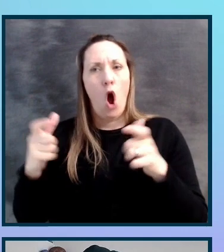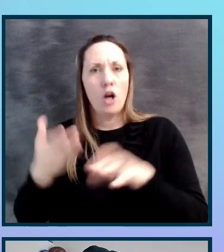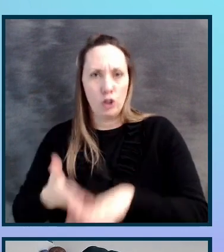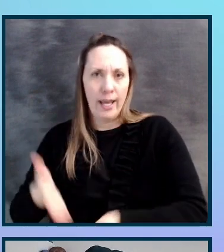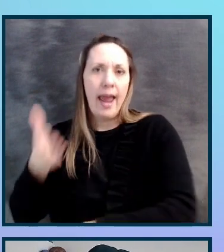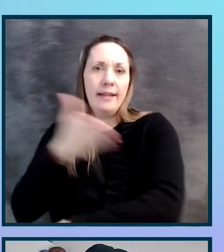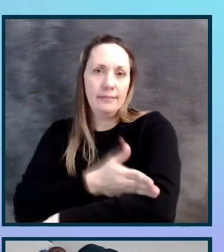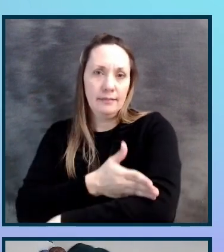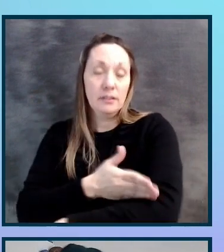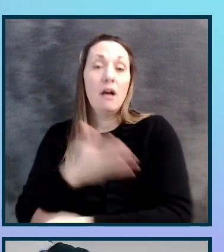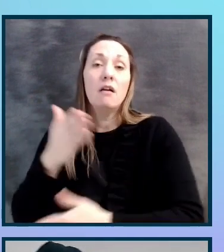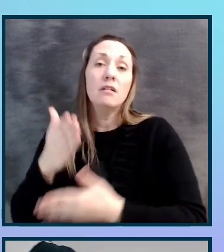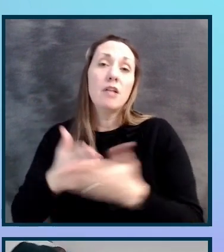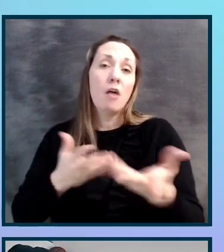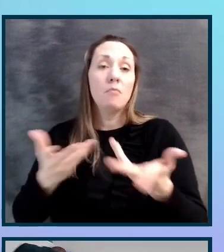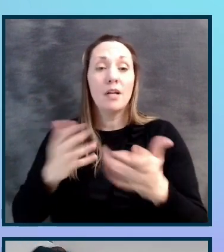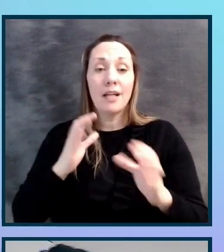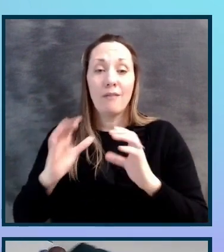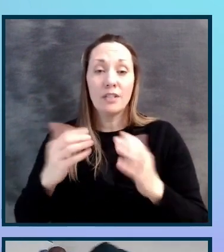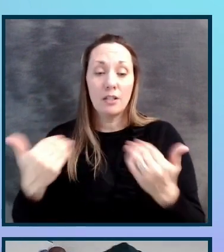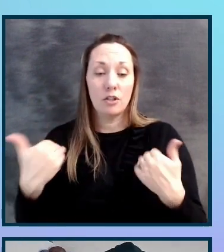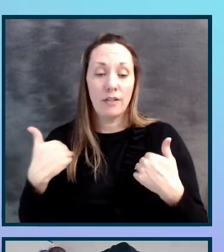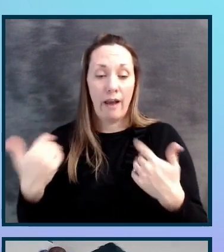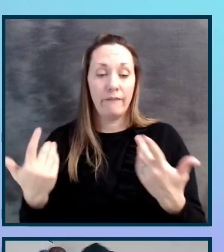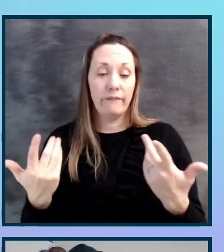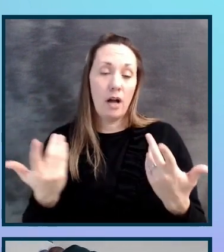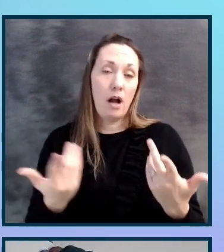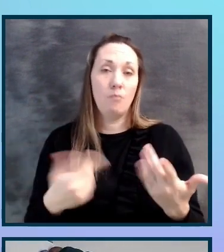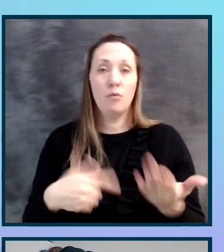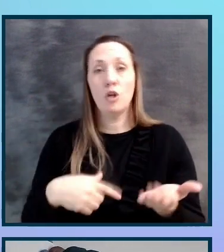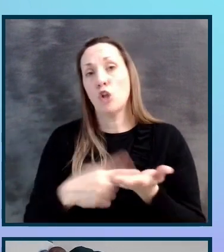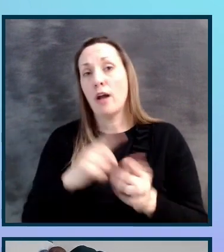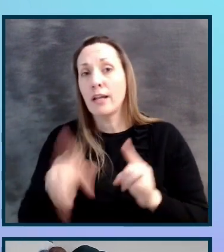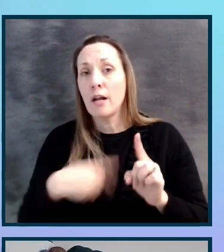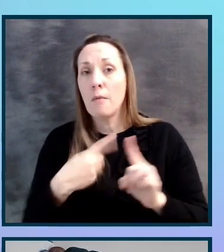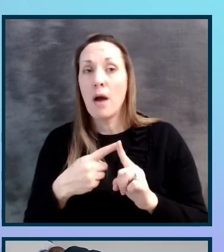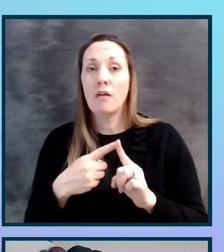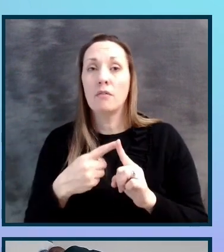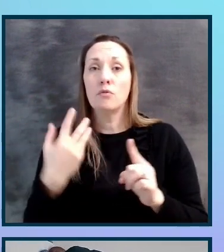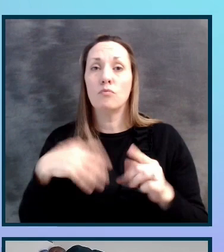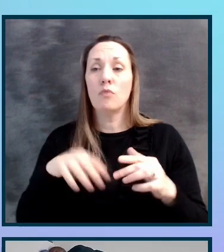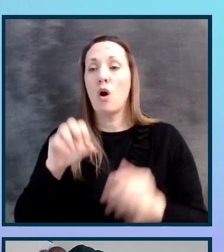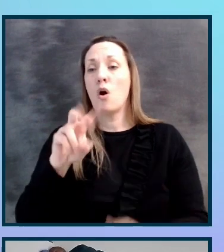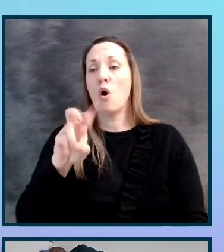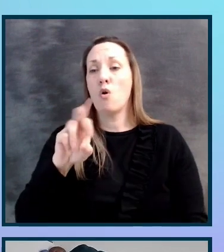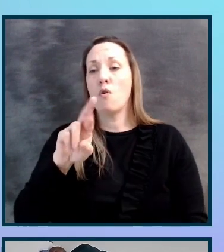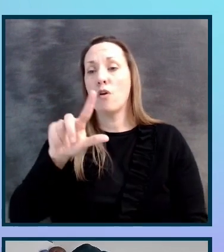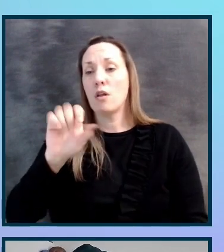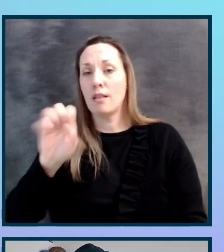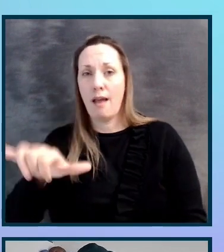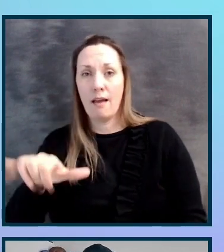Some conversations that people have in the accessibility field, talking about overlays. I'm gonna use an overlay comparison, right?